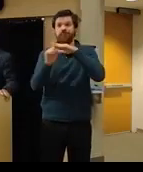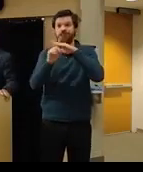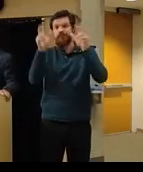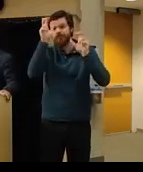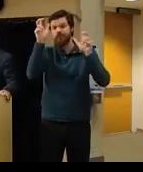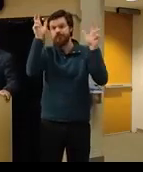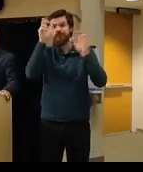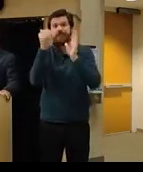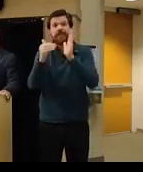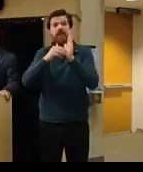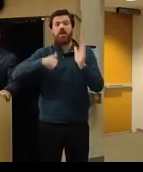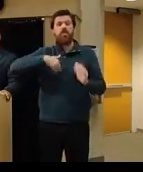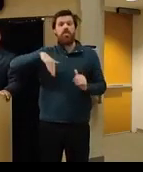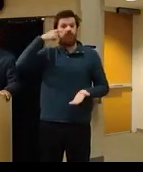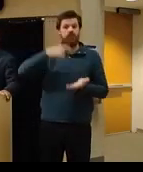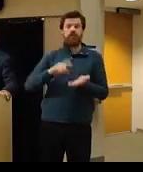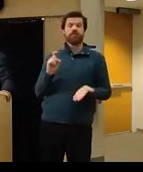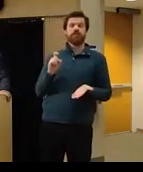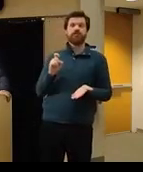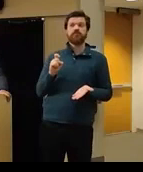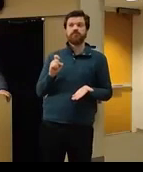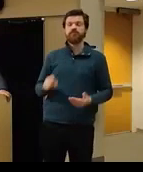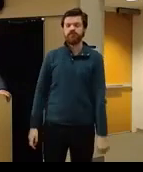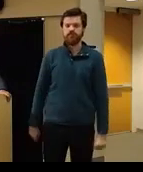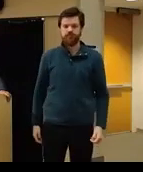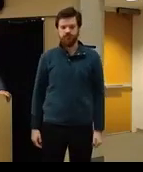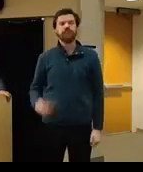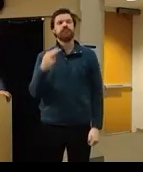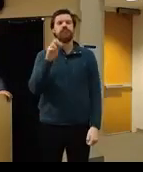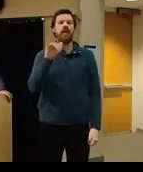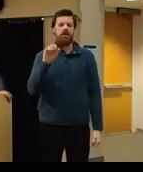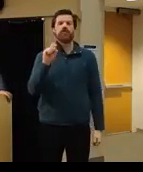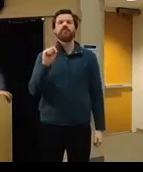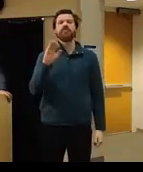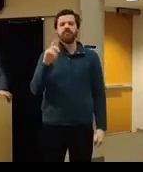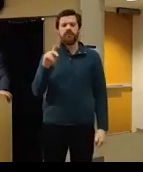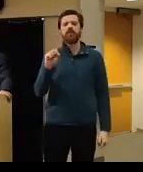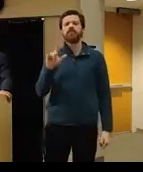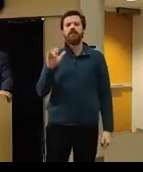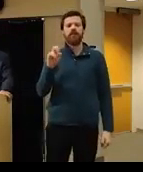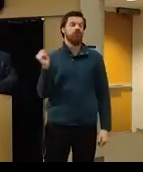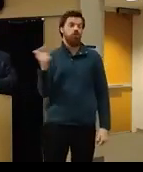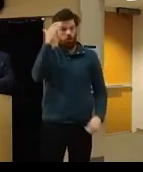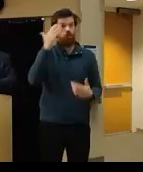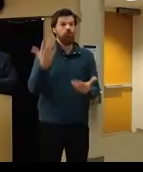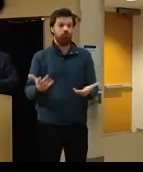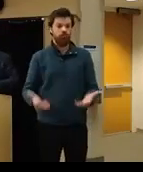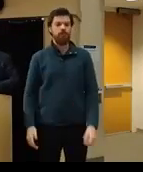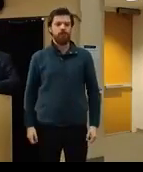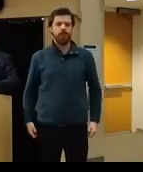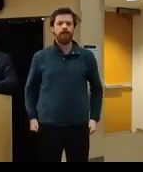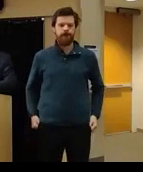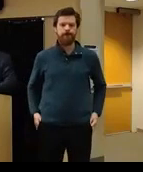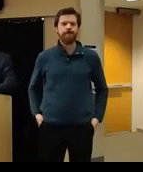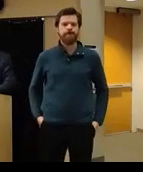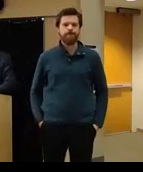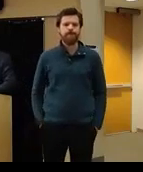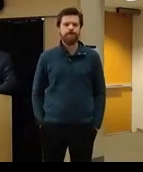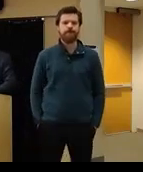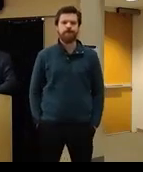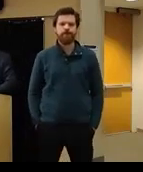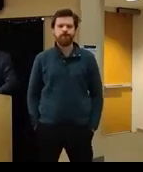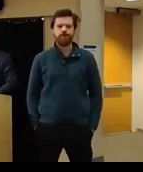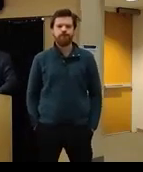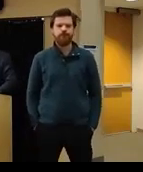to kind of realize all right Harry stack Sullivan we all know who Harry staan is right uh Harry Z